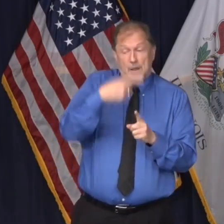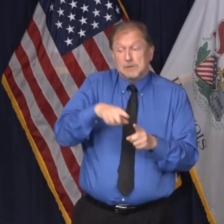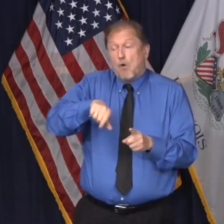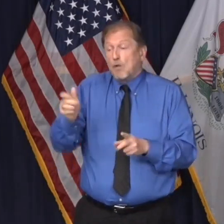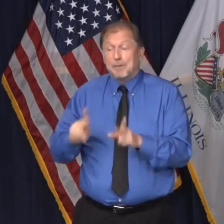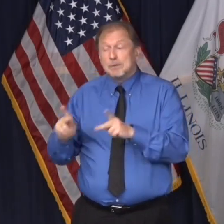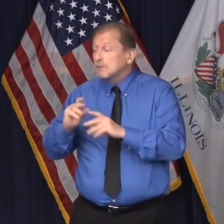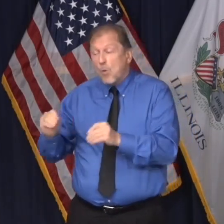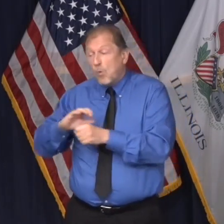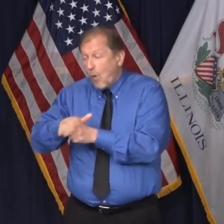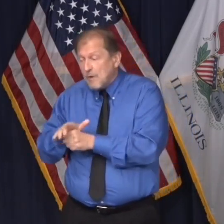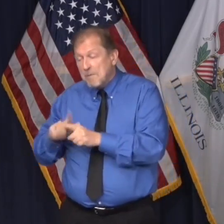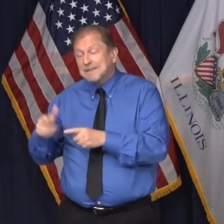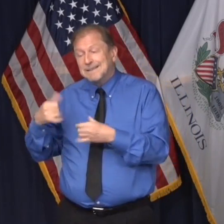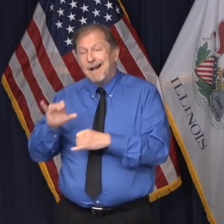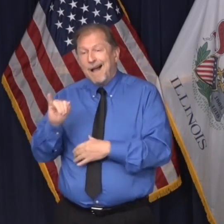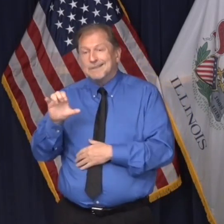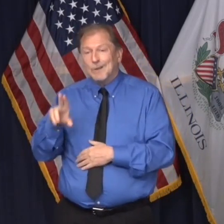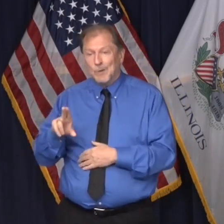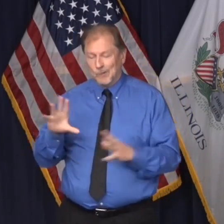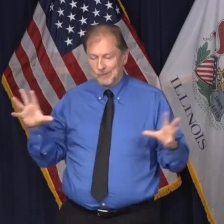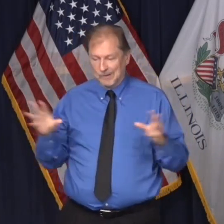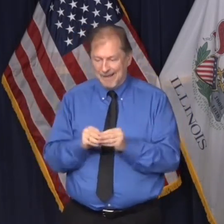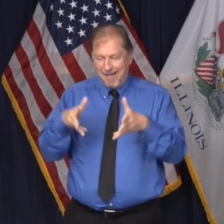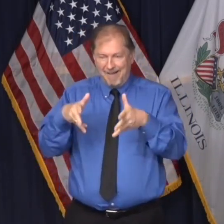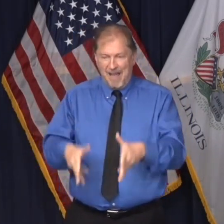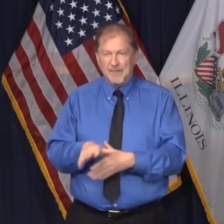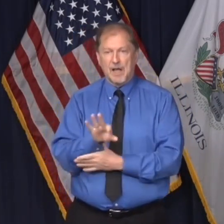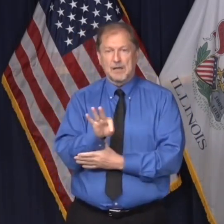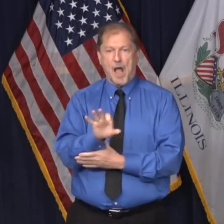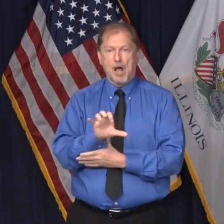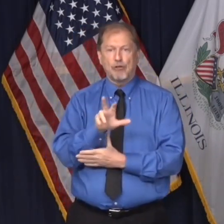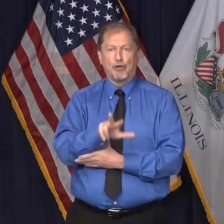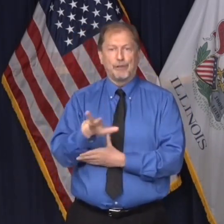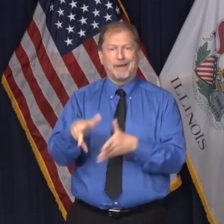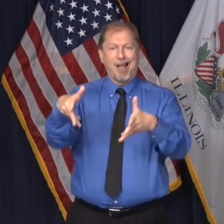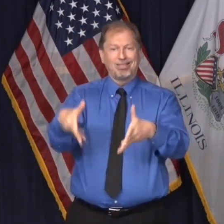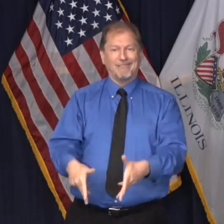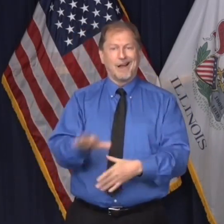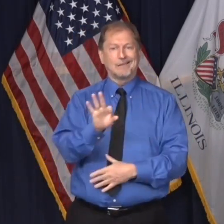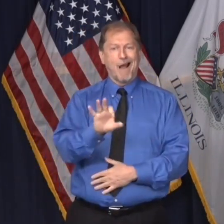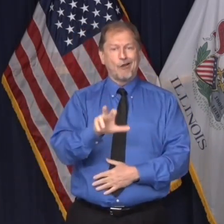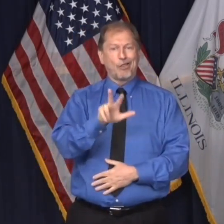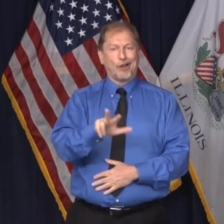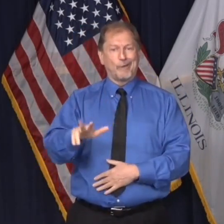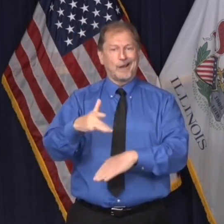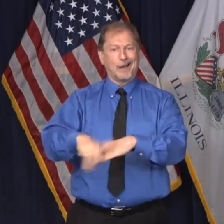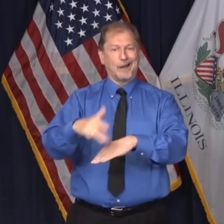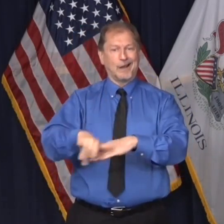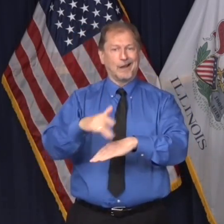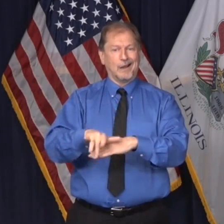33% OF OUR 3,681 ICU BEDS COMBINED WITH THE ICU BEDS OCCUPIED BY NON-COVID IDENTIFIED